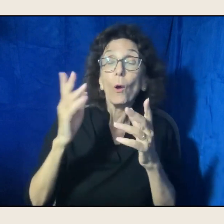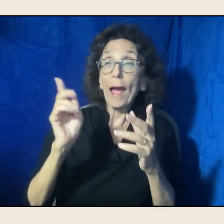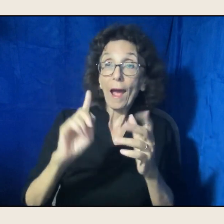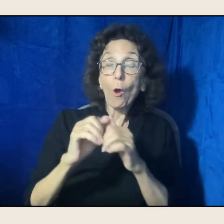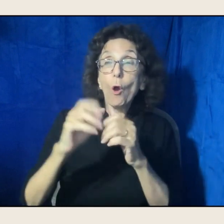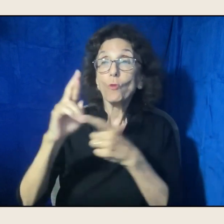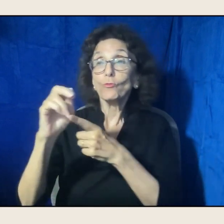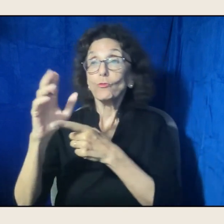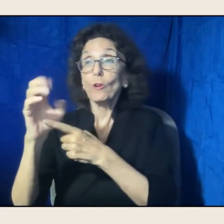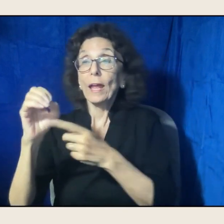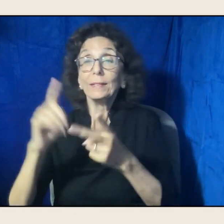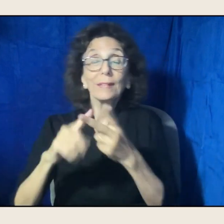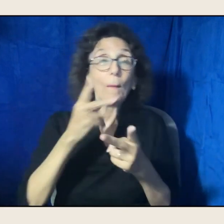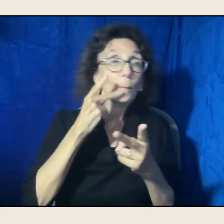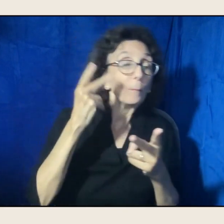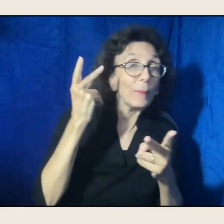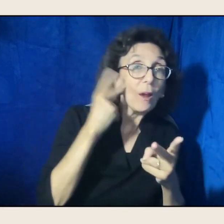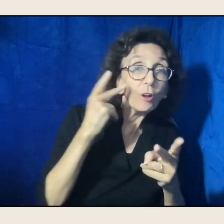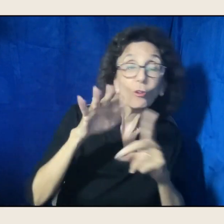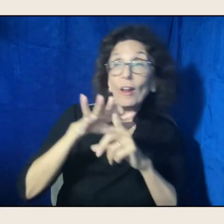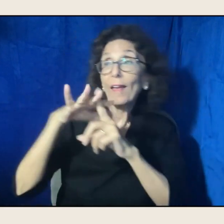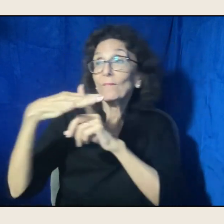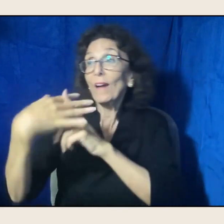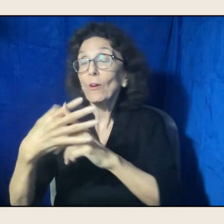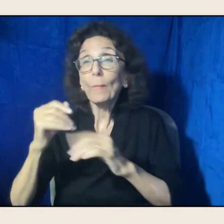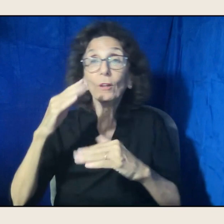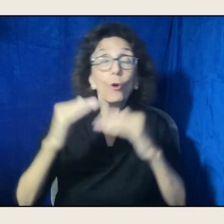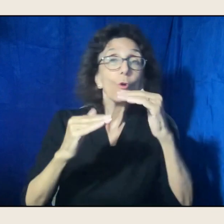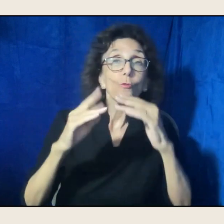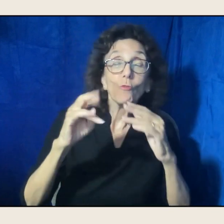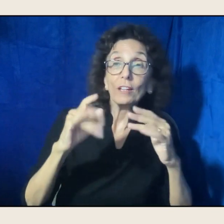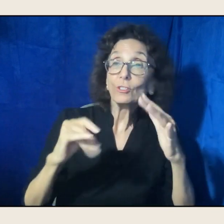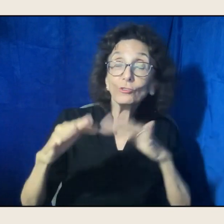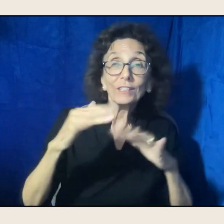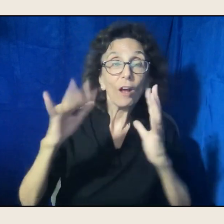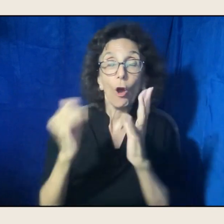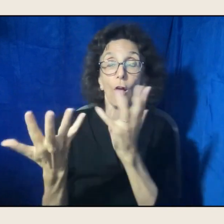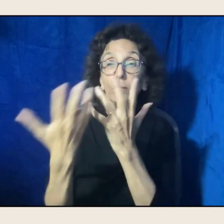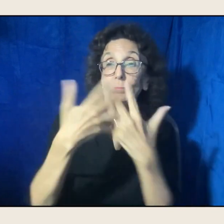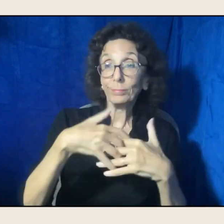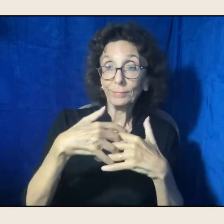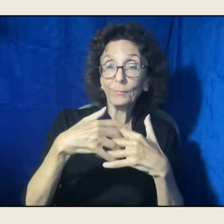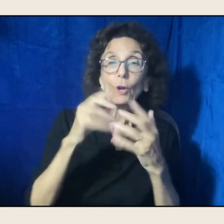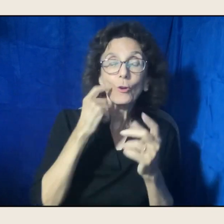Her most recent book "Searching for Zion" was a grand prize winner of the New York Book Festival